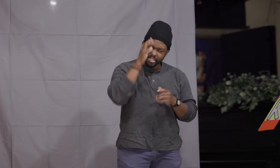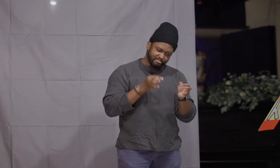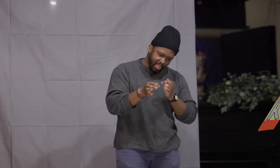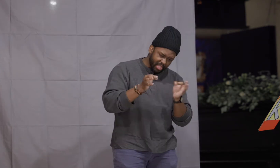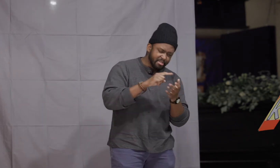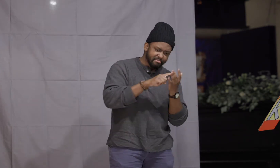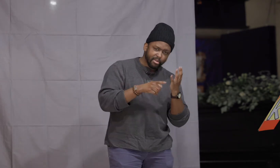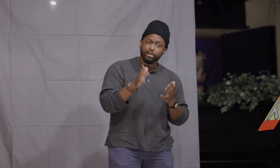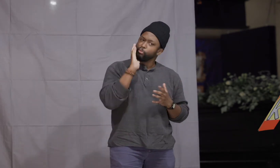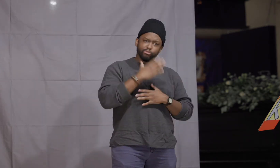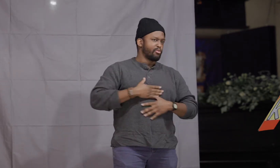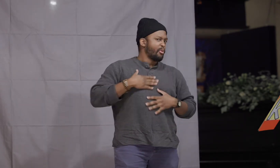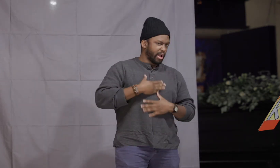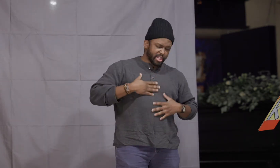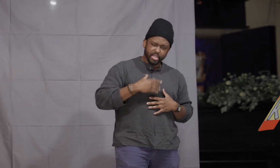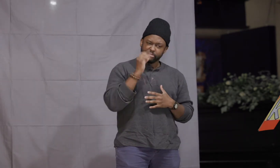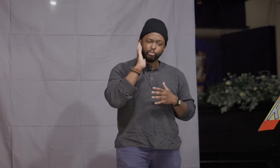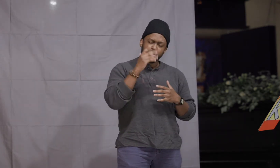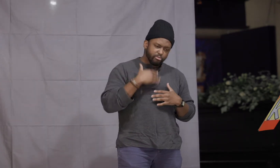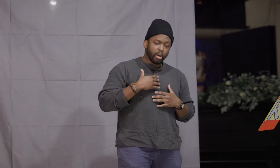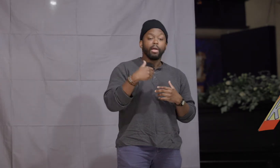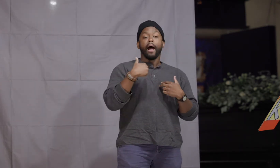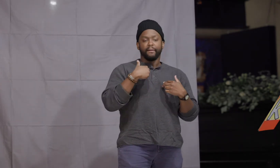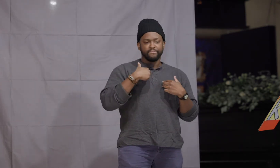My dad makes some recommendations about what to do while we were there.